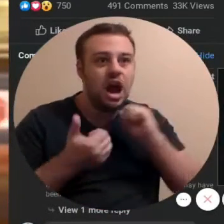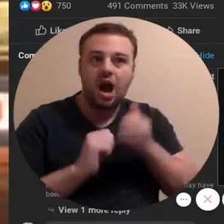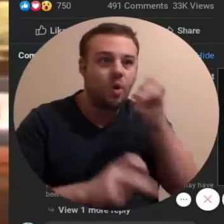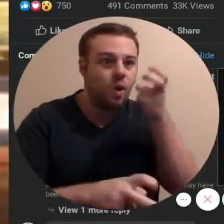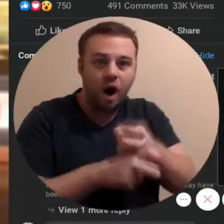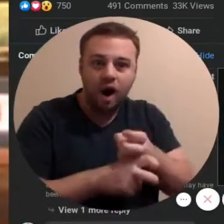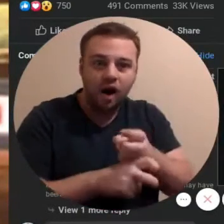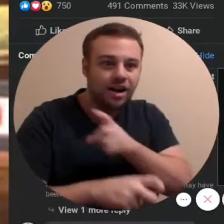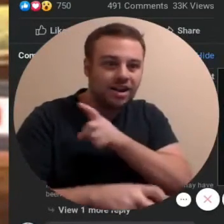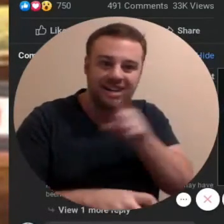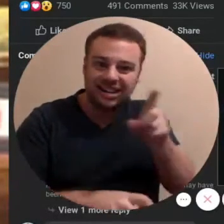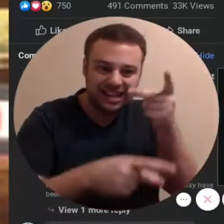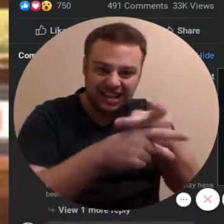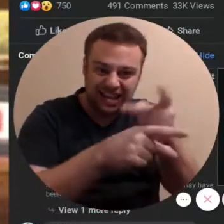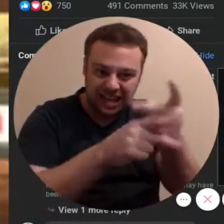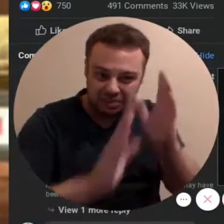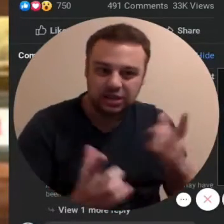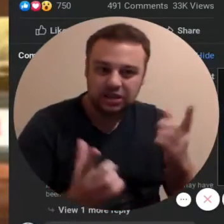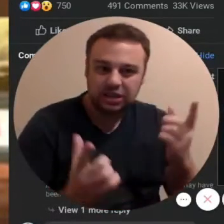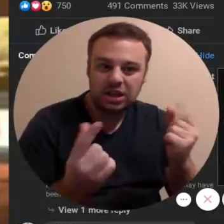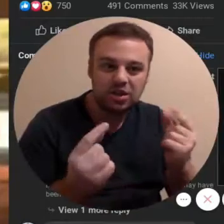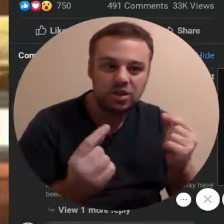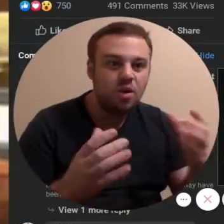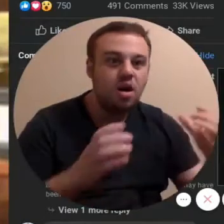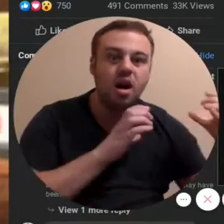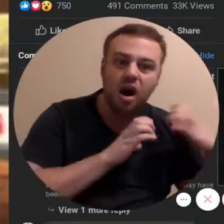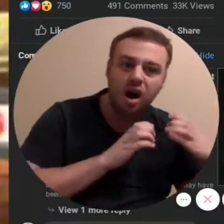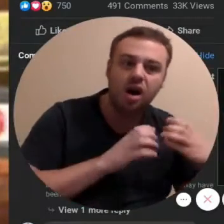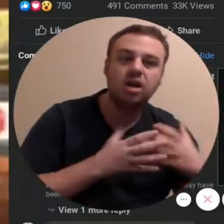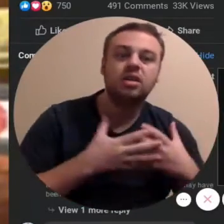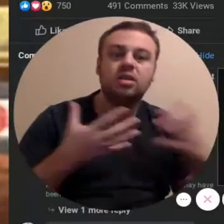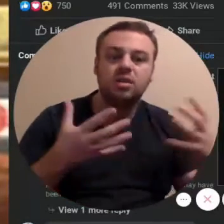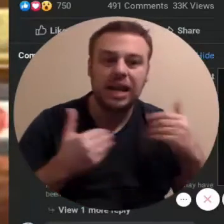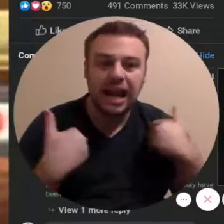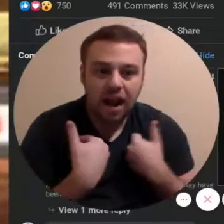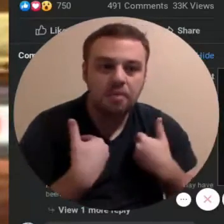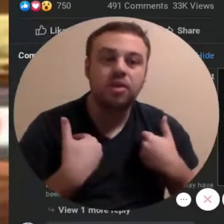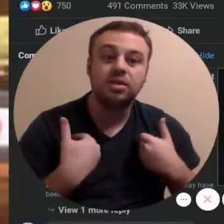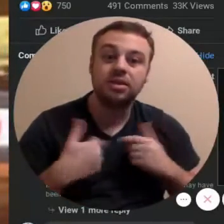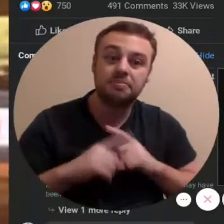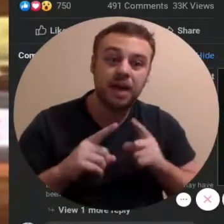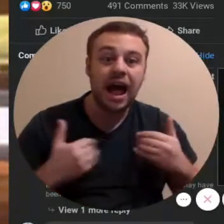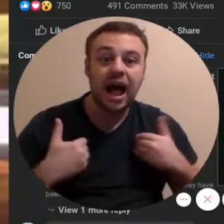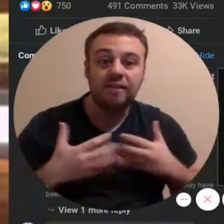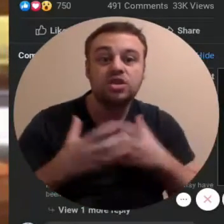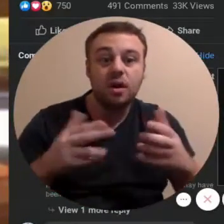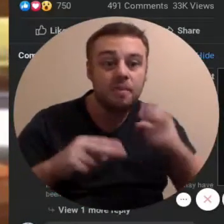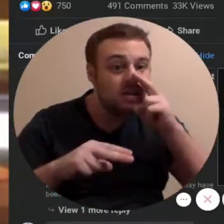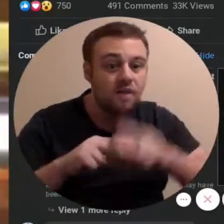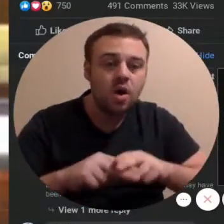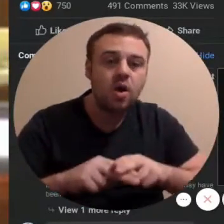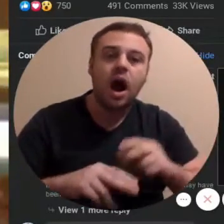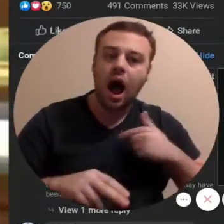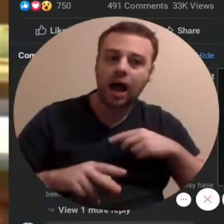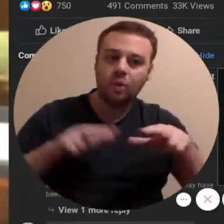The animal keepers love the animals. They have so much fun. I walk around and they're singing to the animals, they're talking to them.